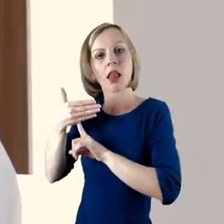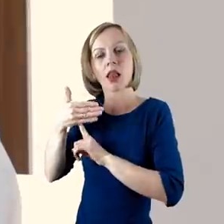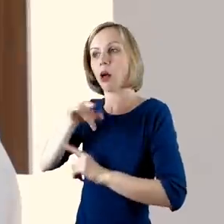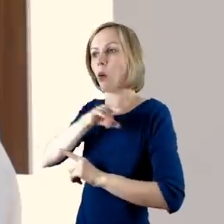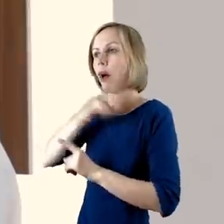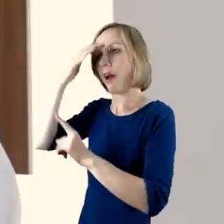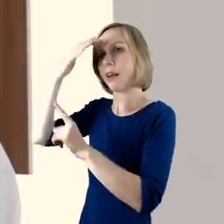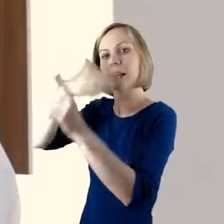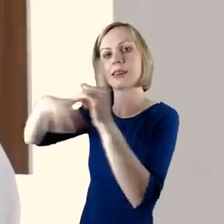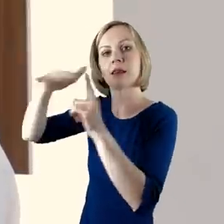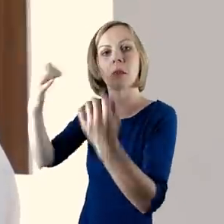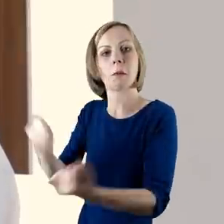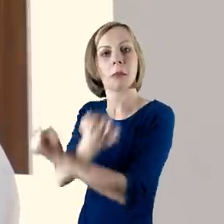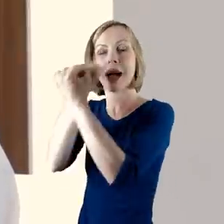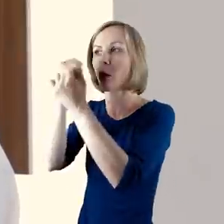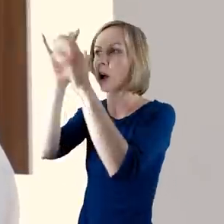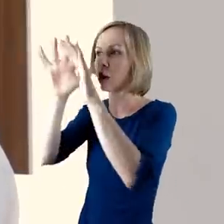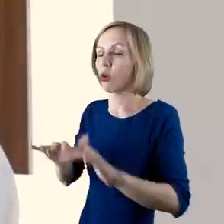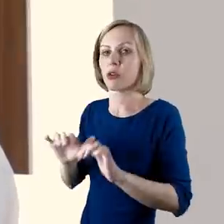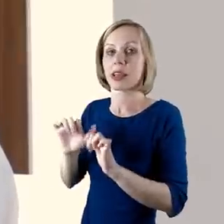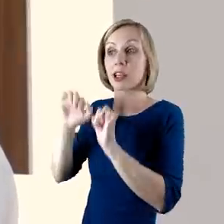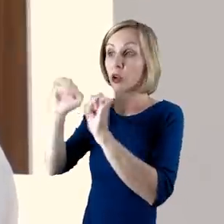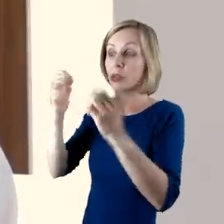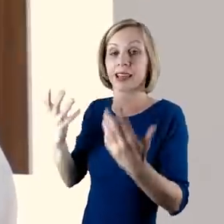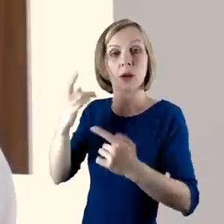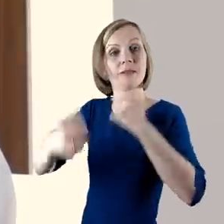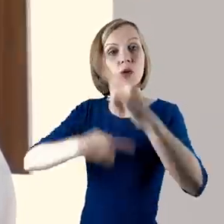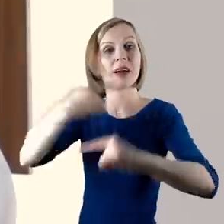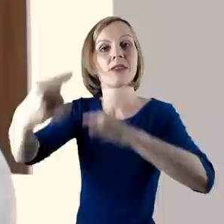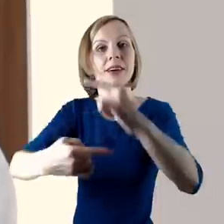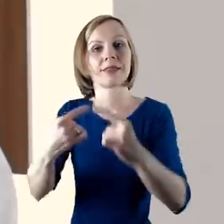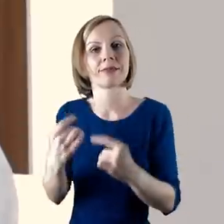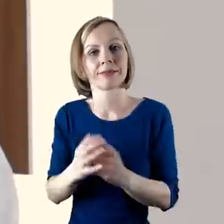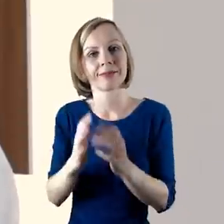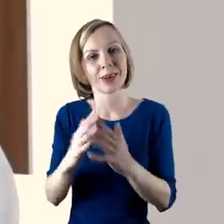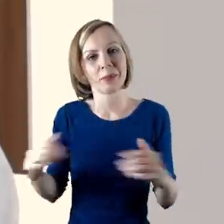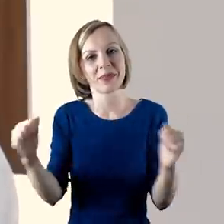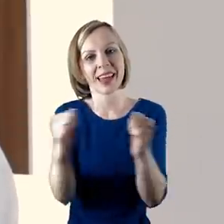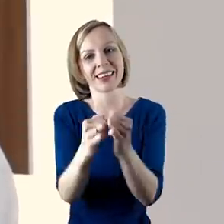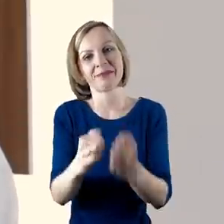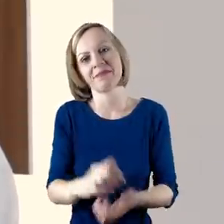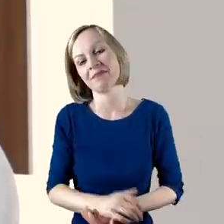For the kingdom, the power, and the glory are yours now and for ever. Amen.